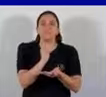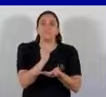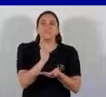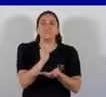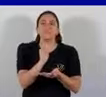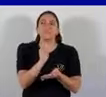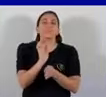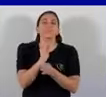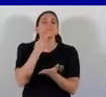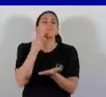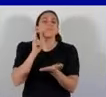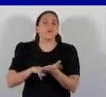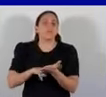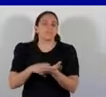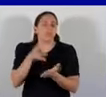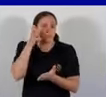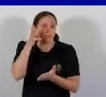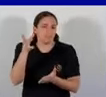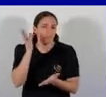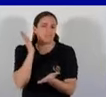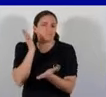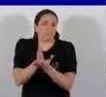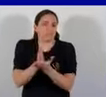Above the risk free return and that there is growth opportunities